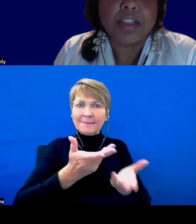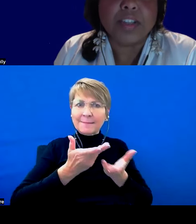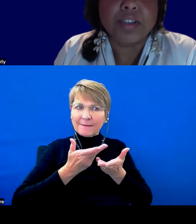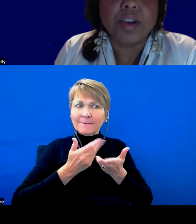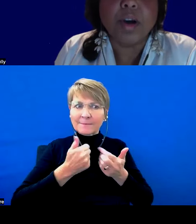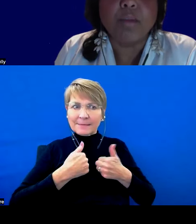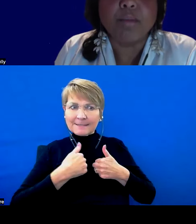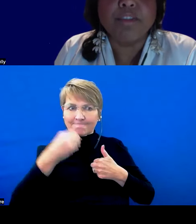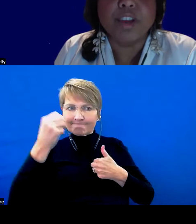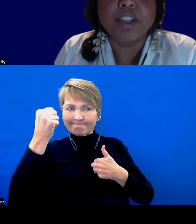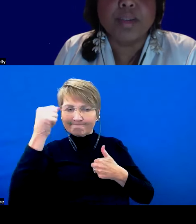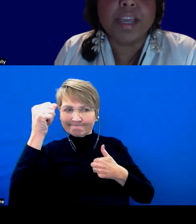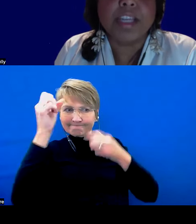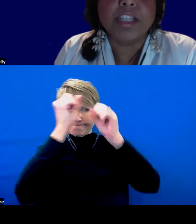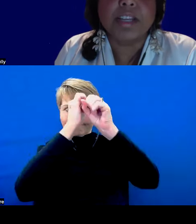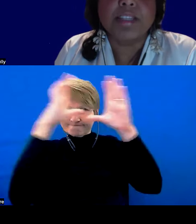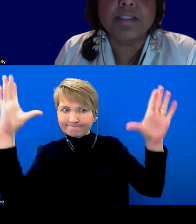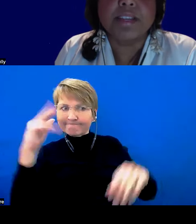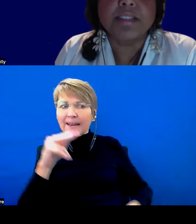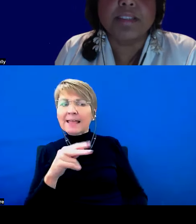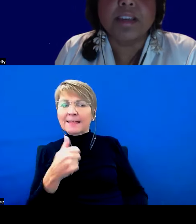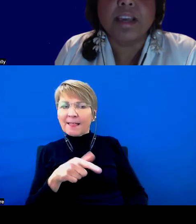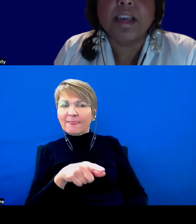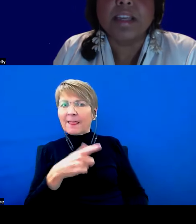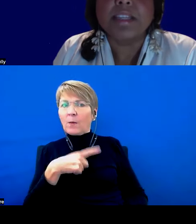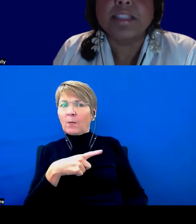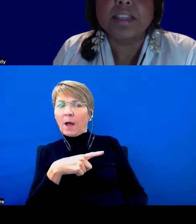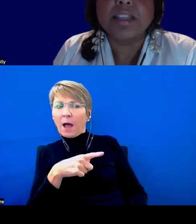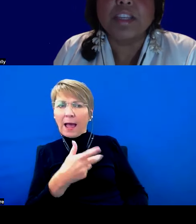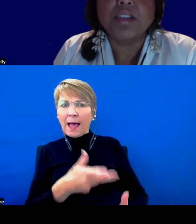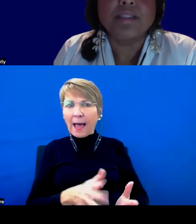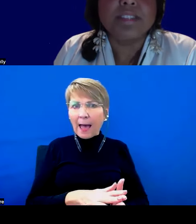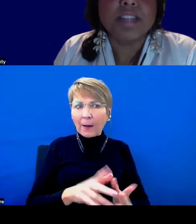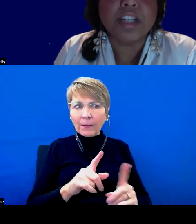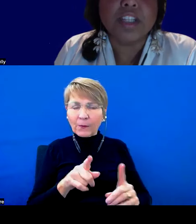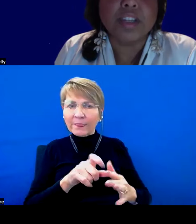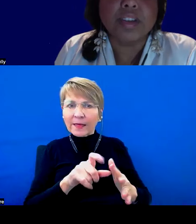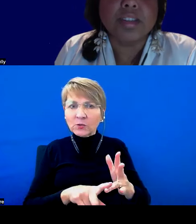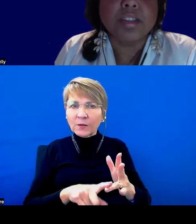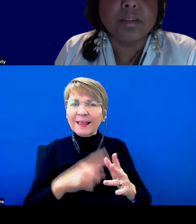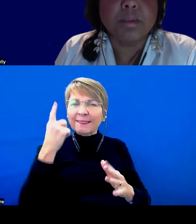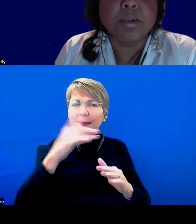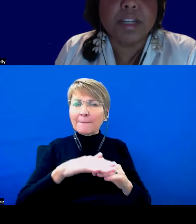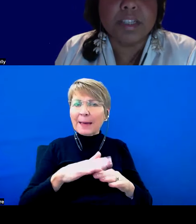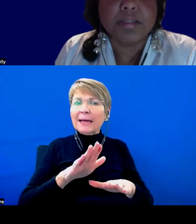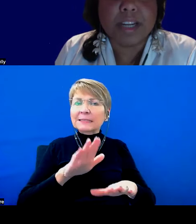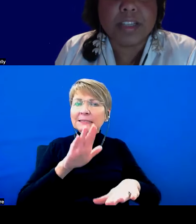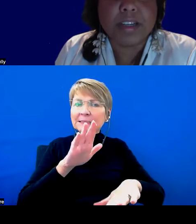to or prefer to engage in activities. Consider the use of touch cues to support interaction.